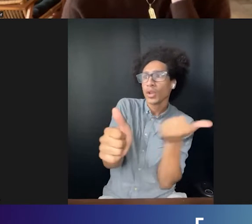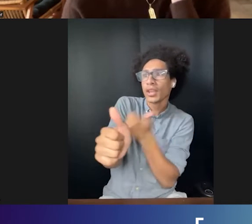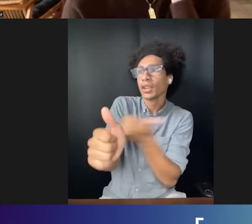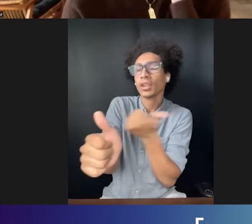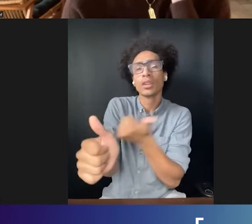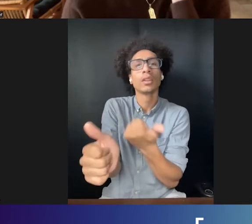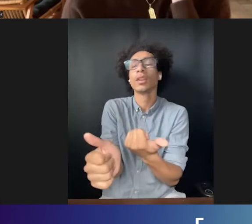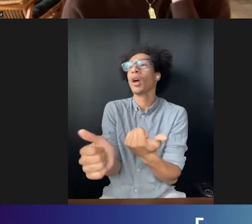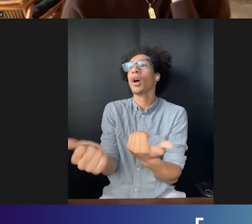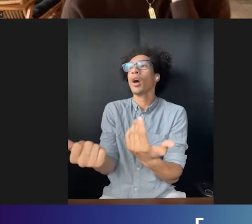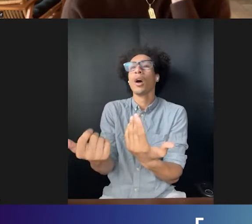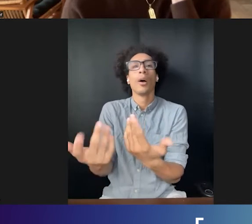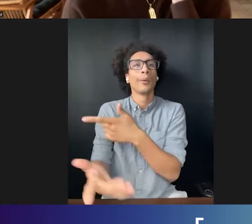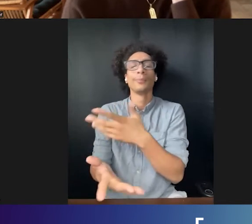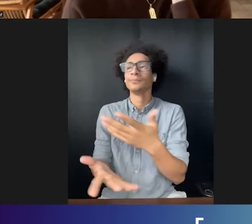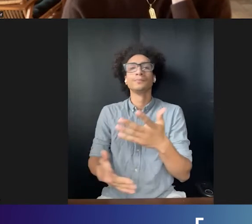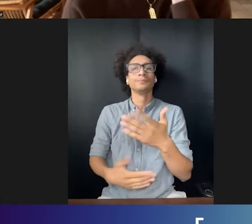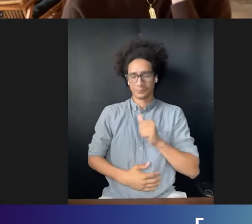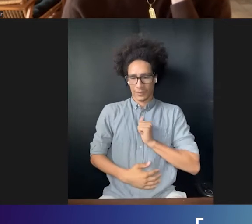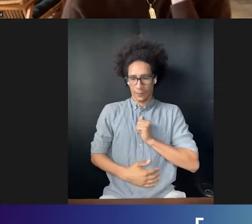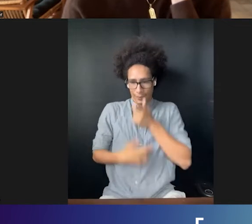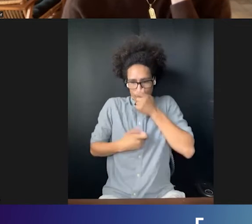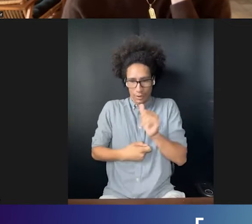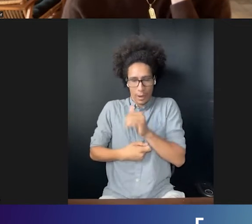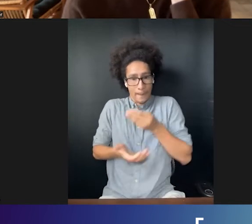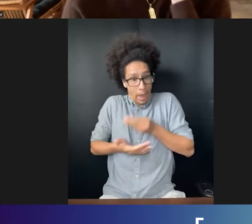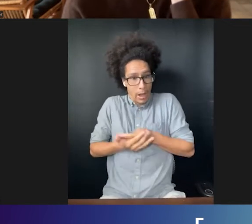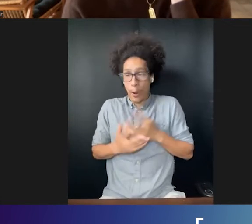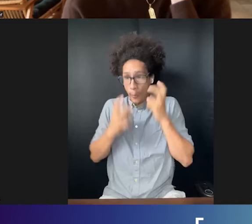potential interests from companies that we think might cultivate our careers.